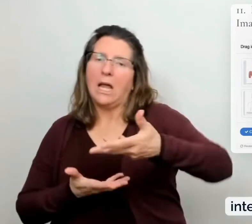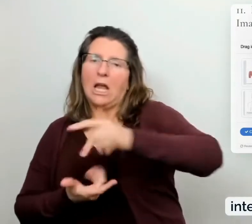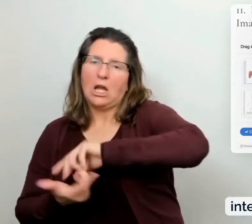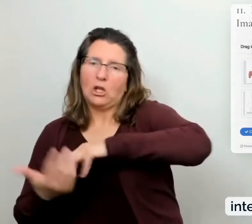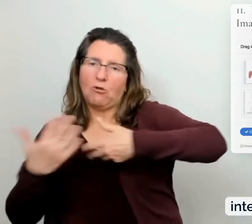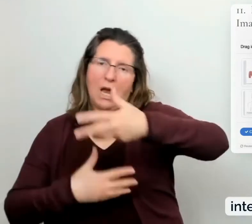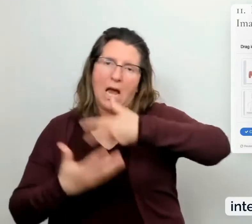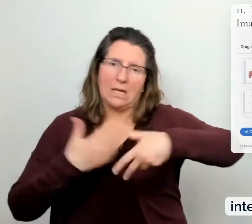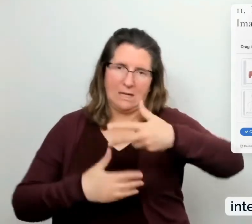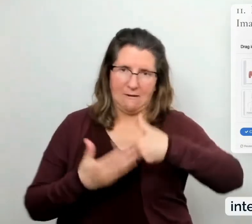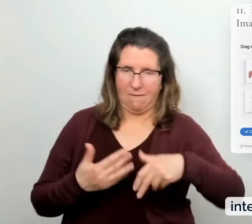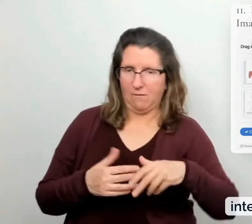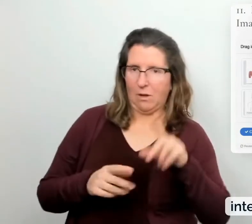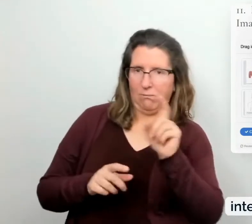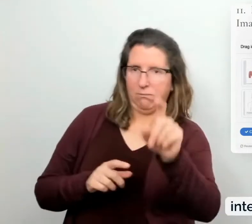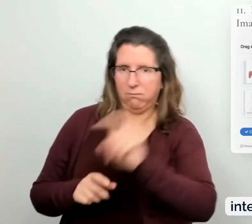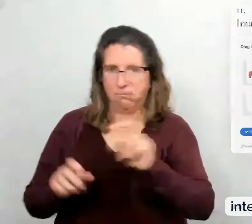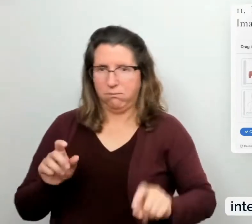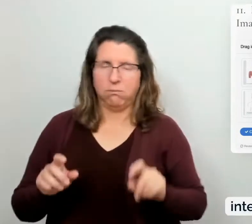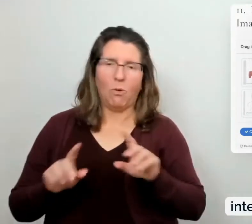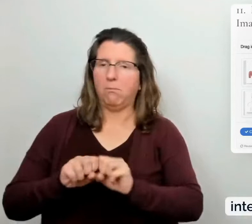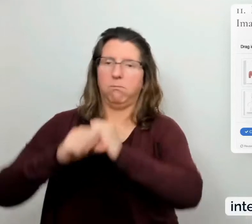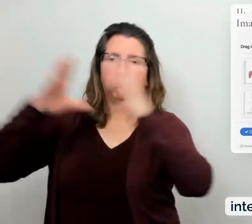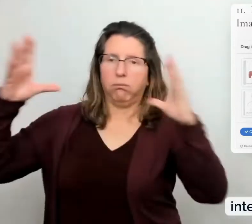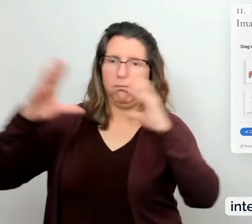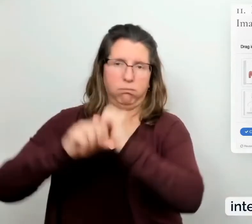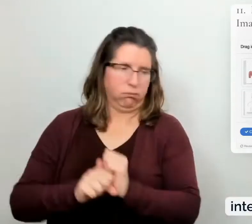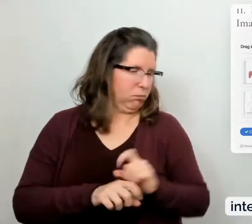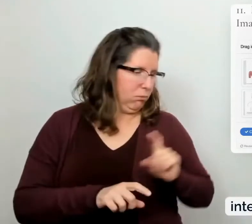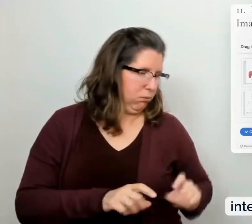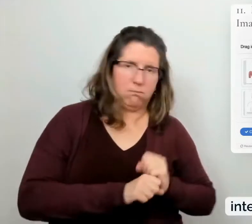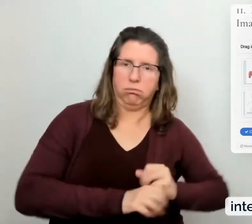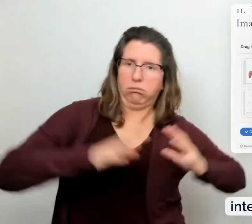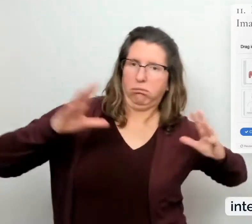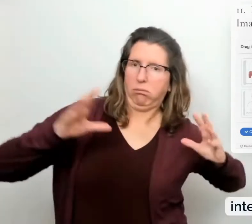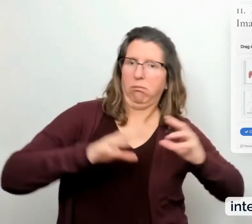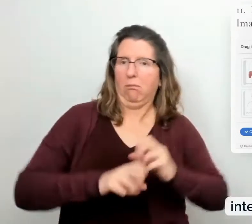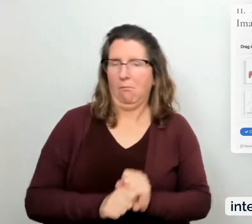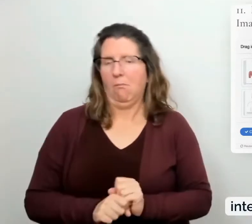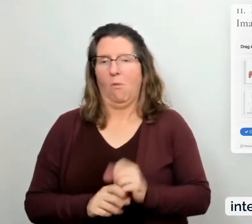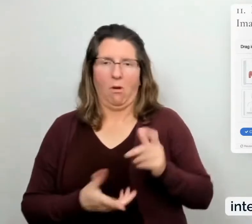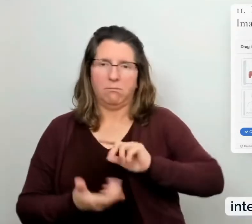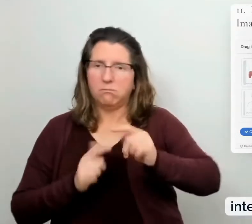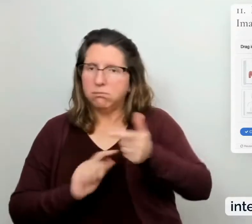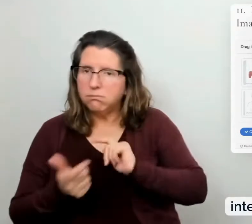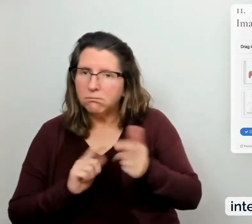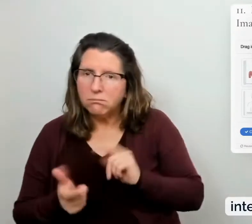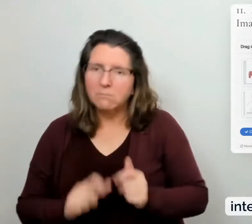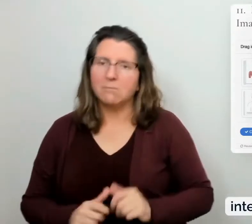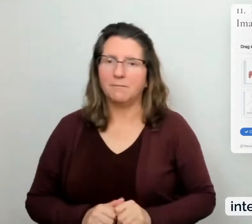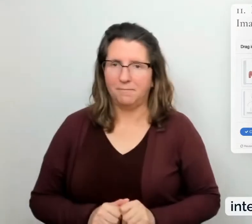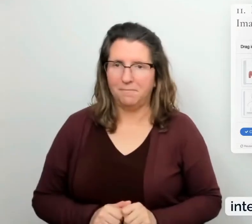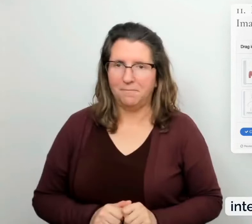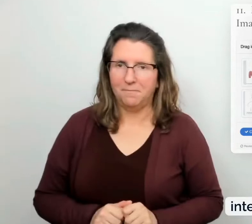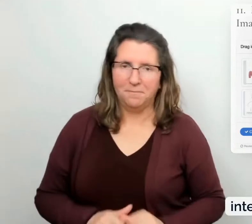and the flexibility to manipulate (move around, resize) the content on the screen.